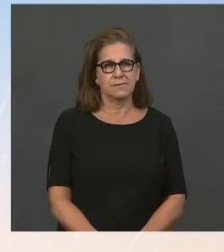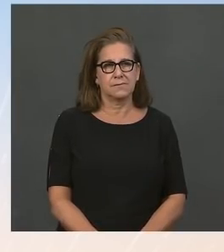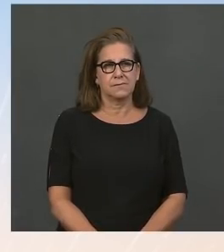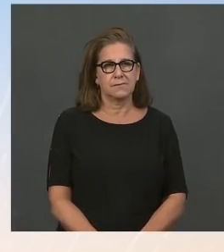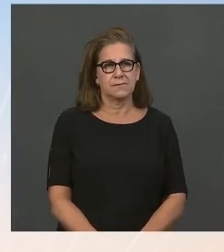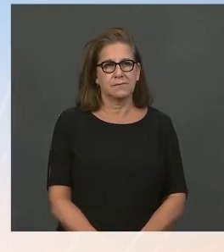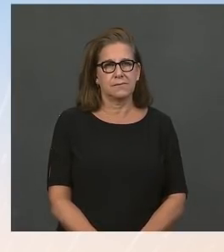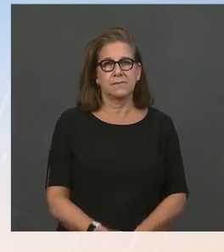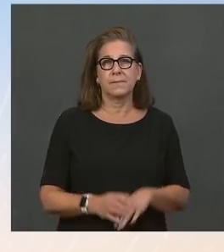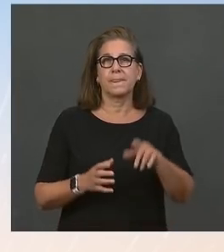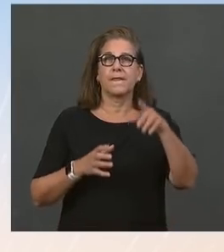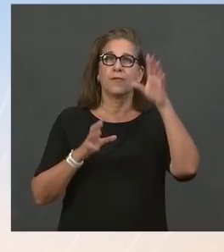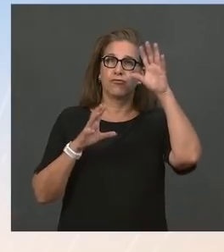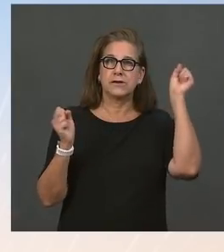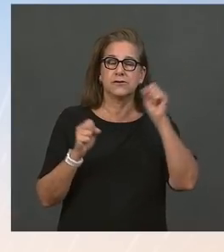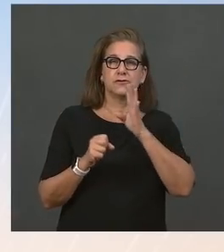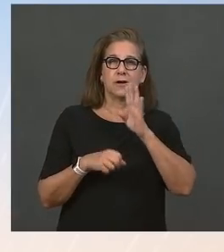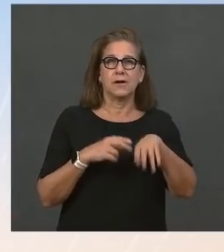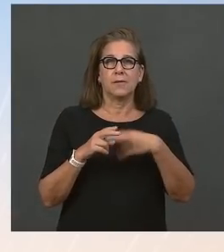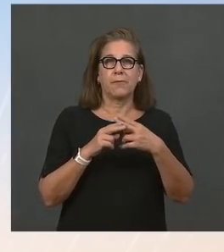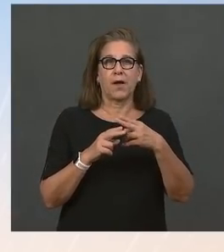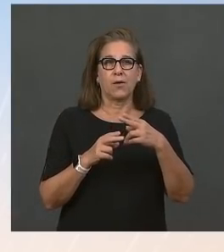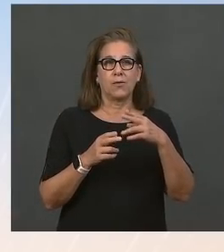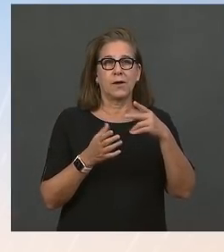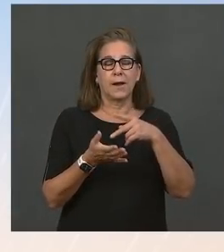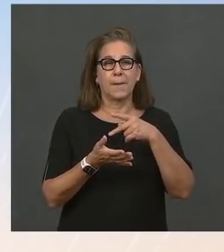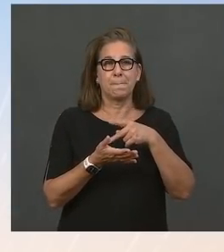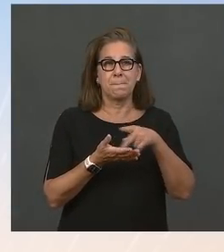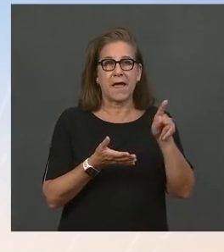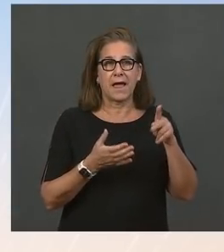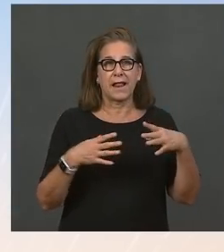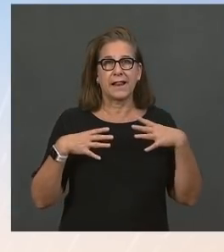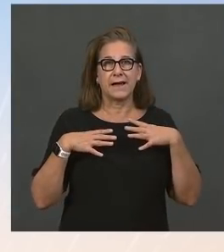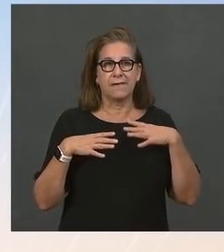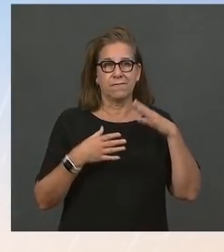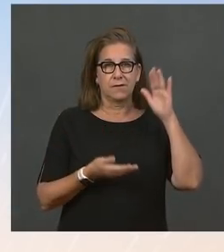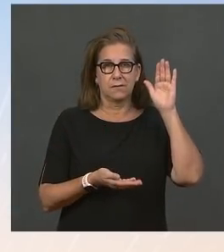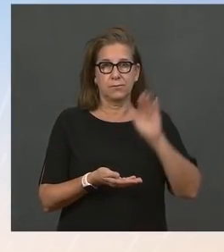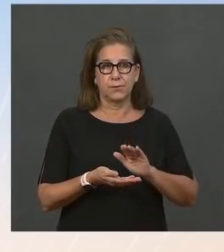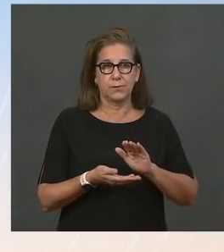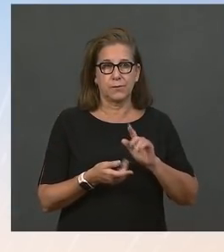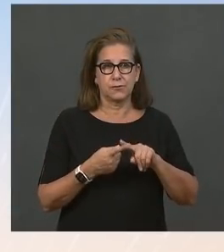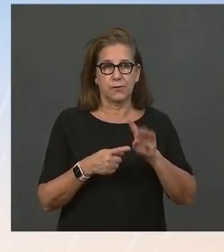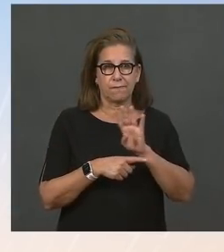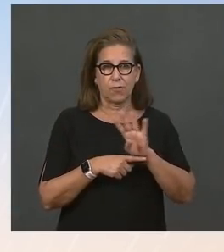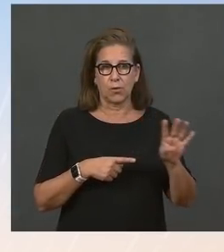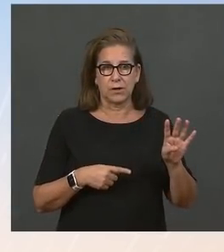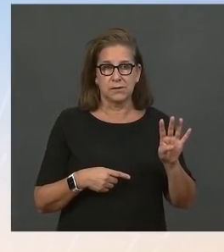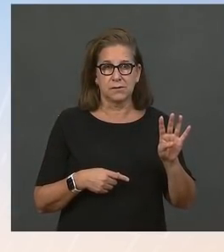it would be a permanent program in that it wouldn't be sunsetted at any time over the next decade?